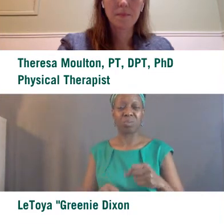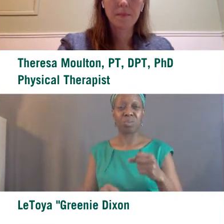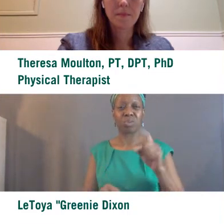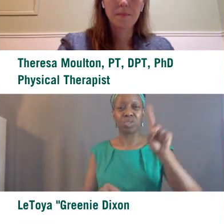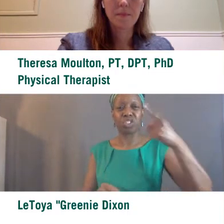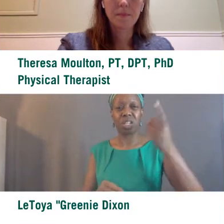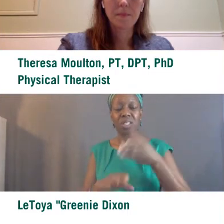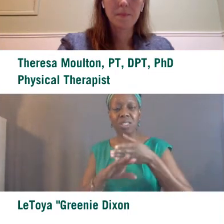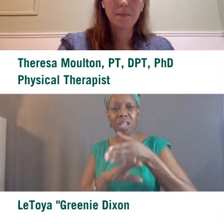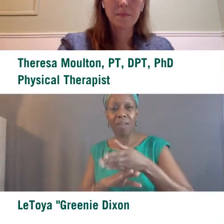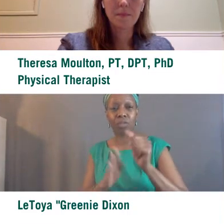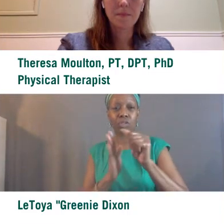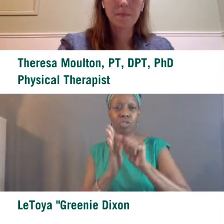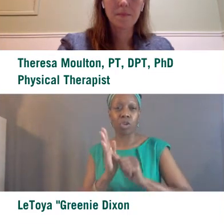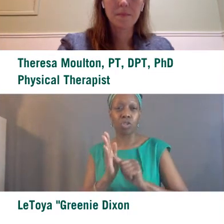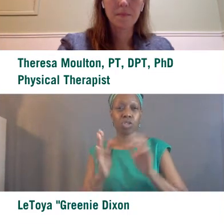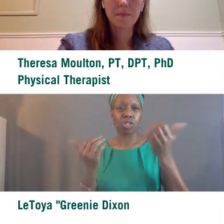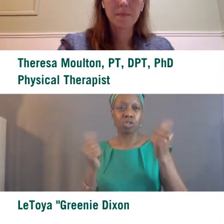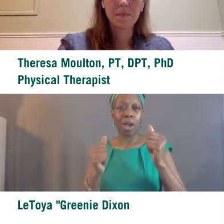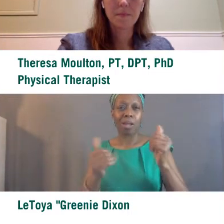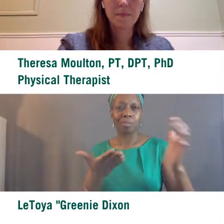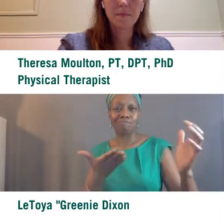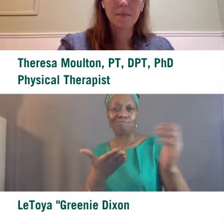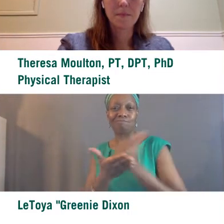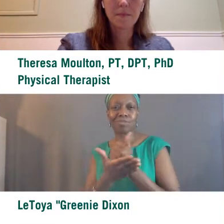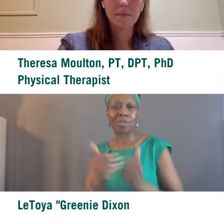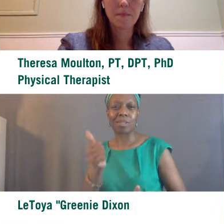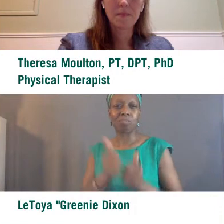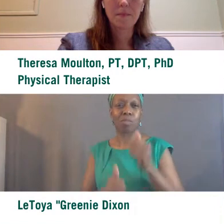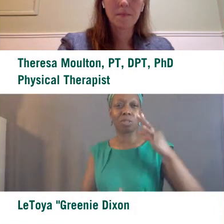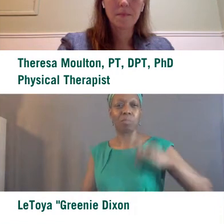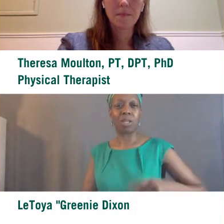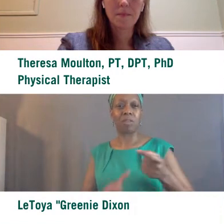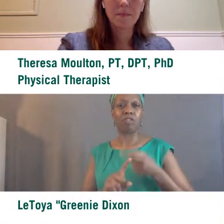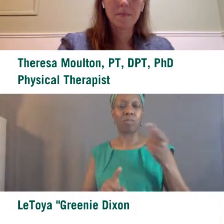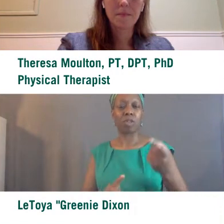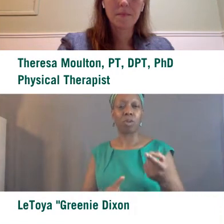and really prepare you for going back home. is going to be important.